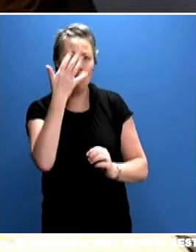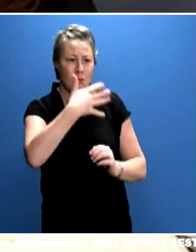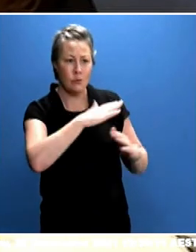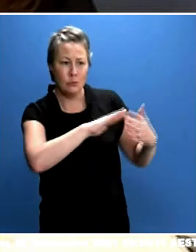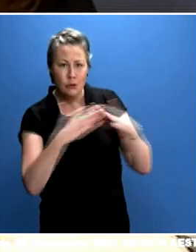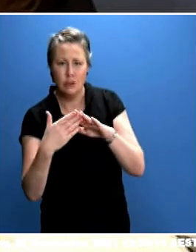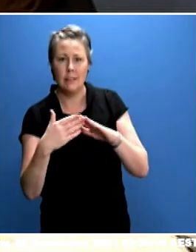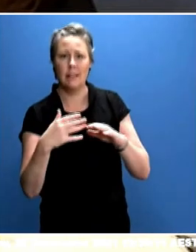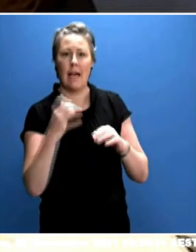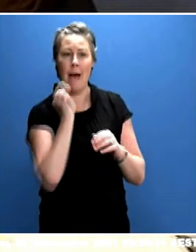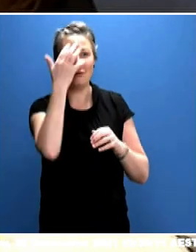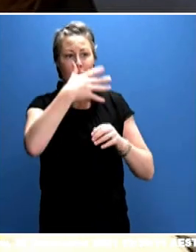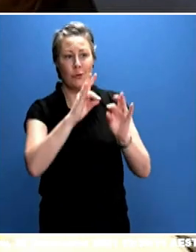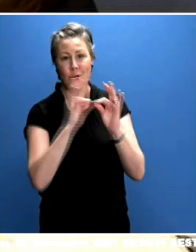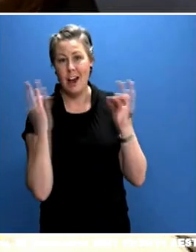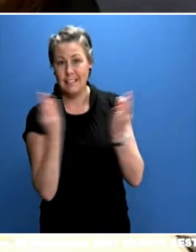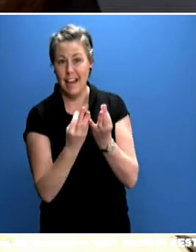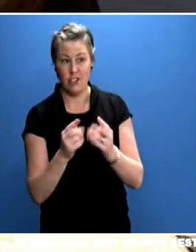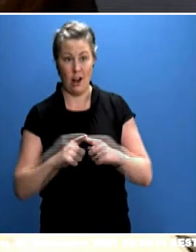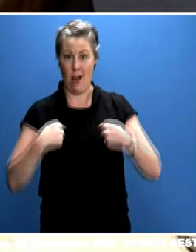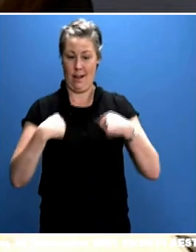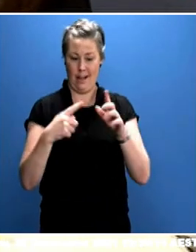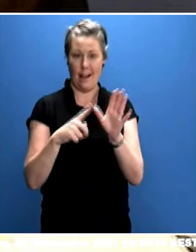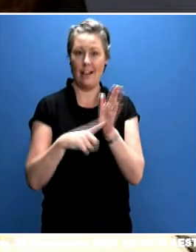Aboriginal community-controlled organisations like ours, because